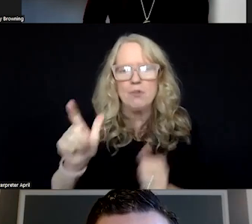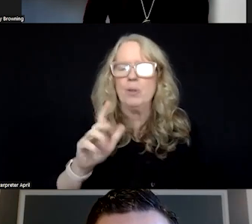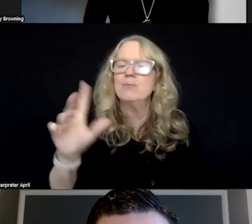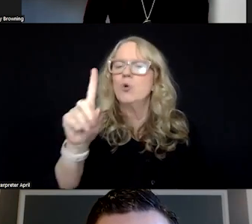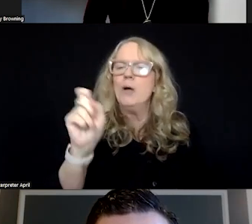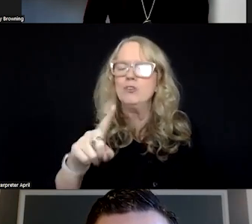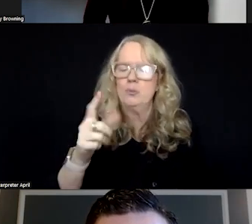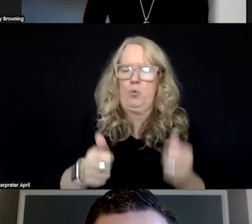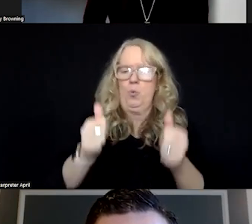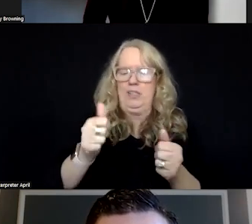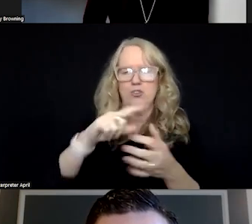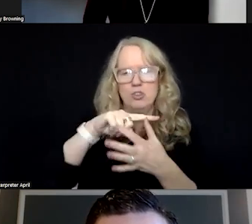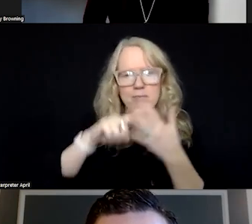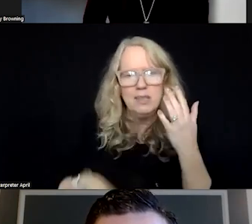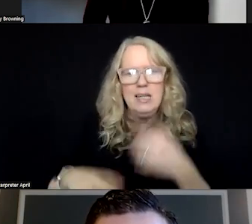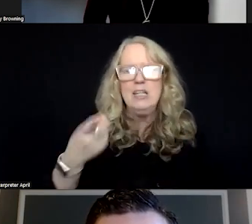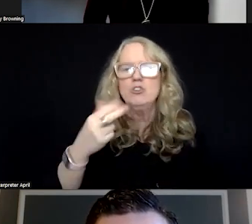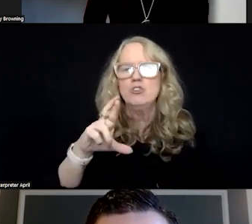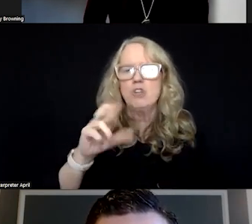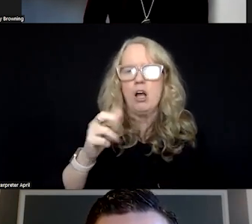WHICH OF THE FOLLOWING DID DOCTOR CARSON STATE WAS NEEDED TO